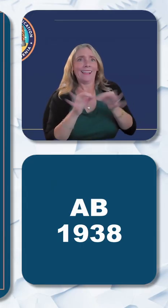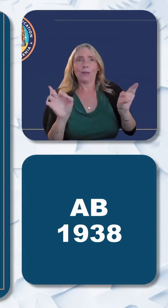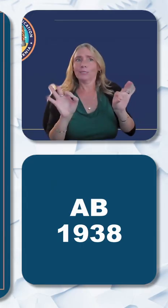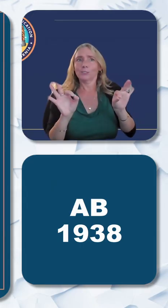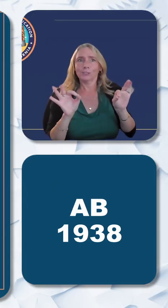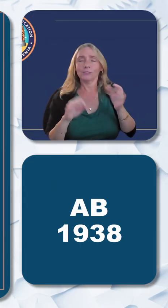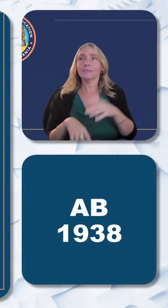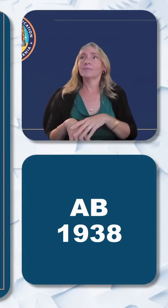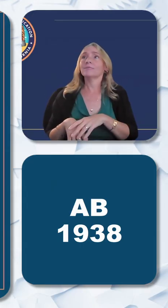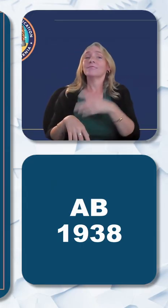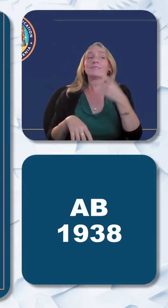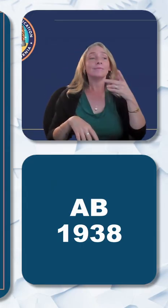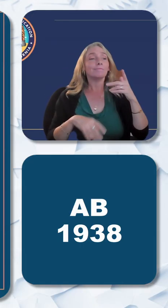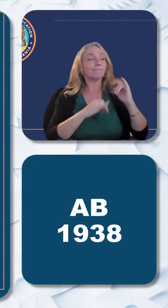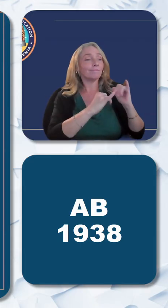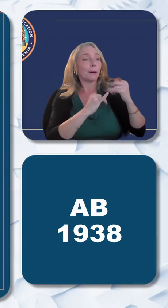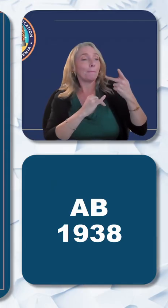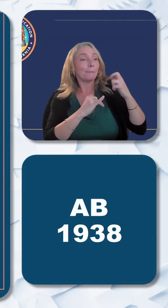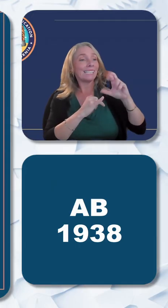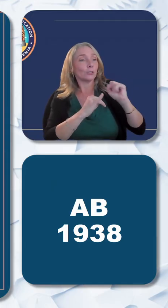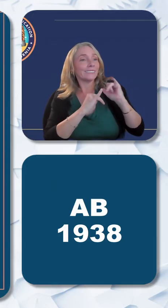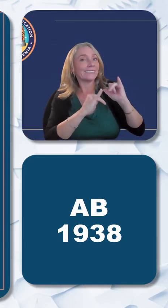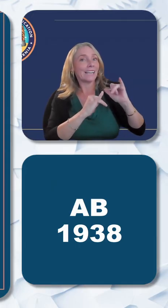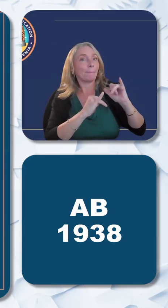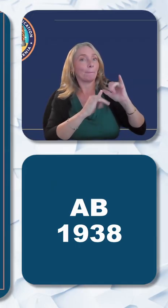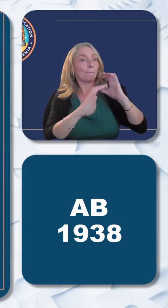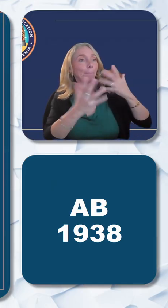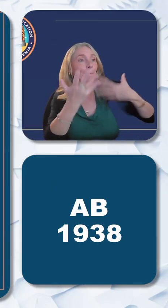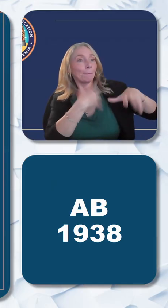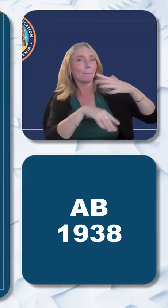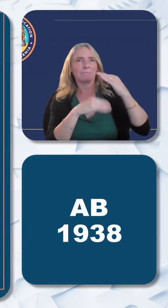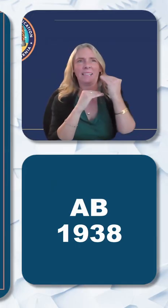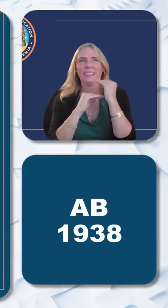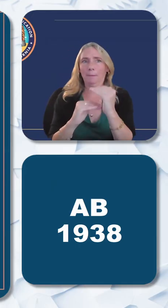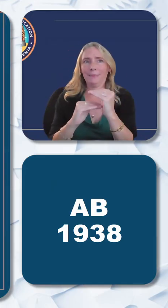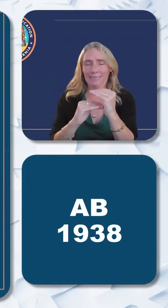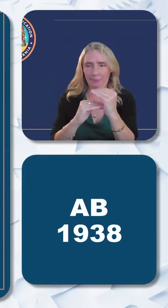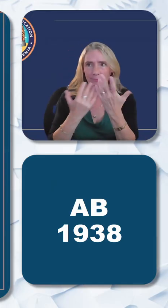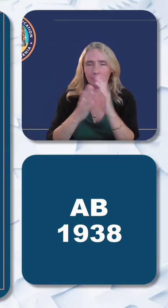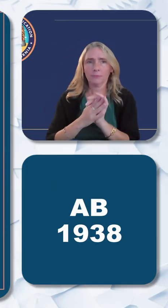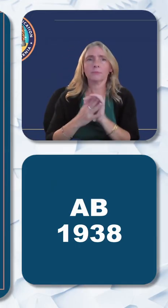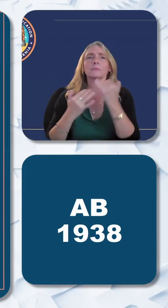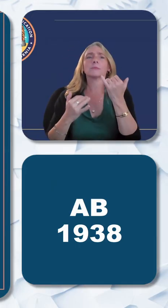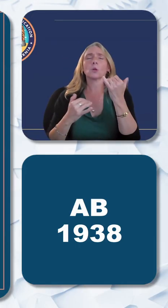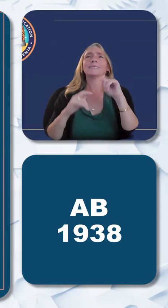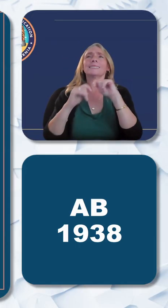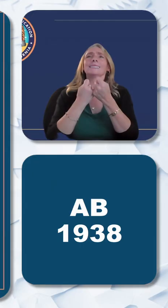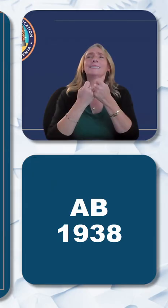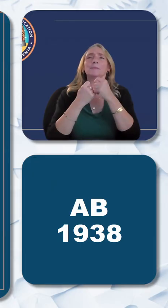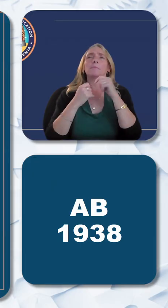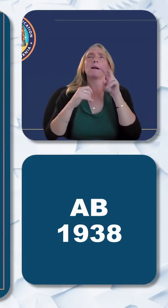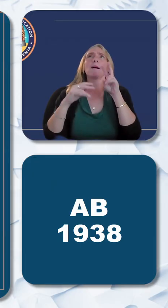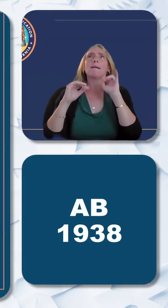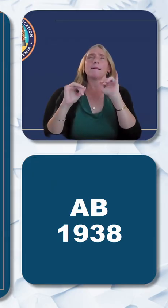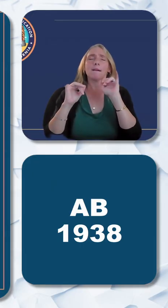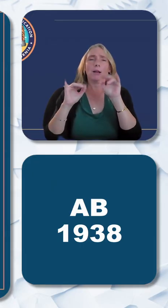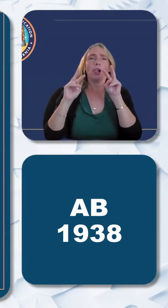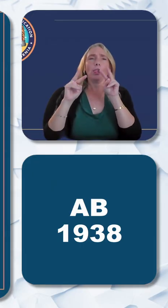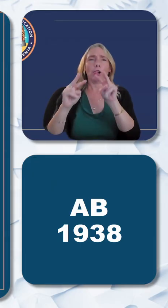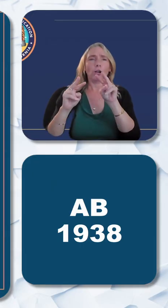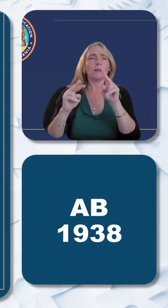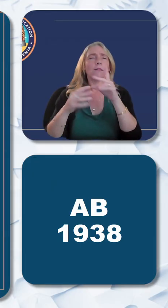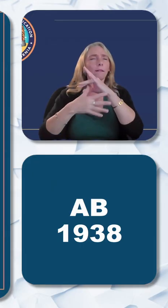but no staff use the student's primary language, and peer communication is limited.